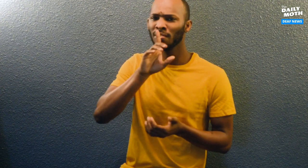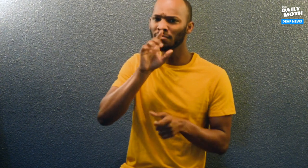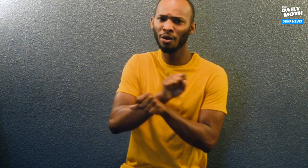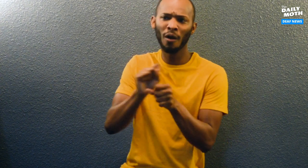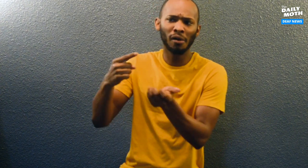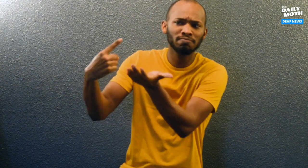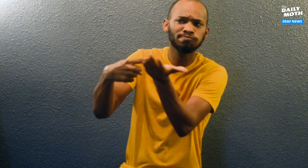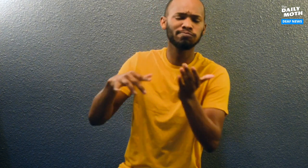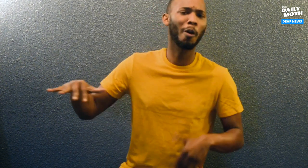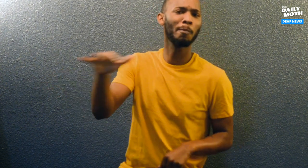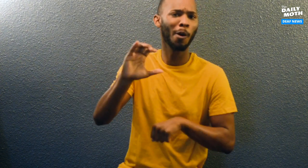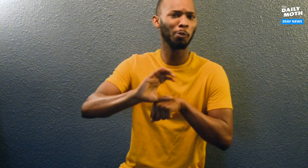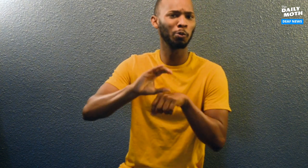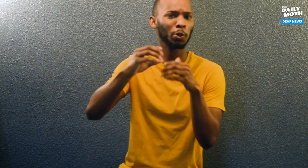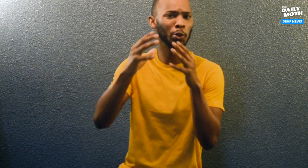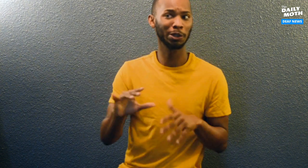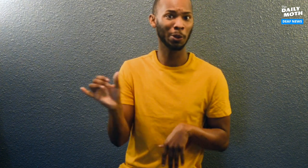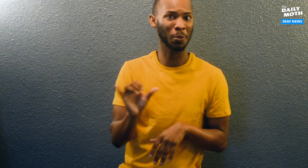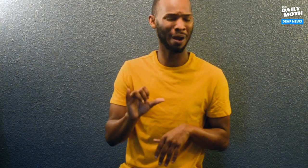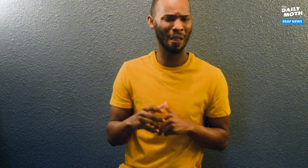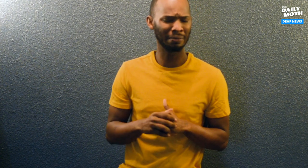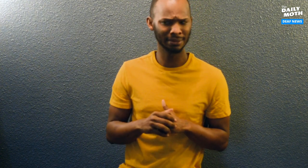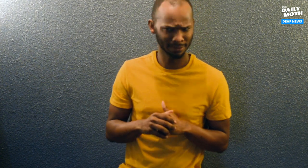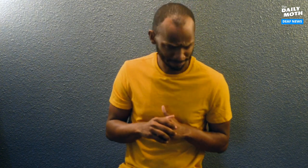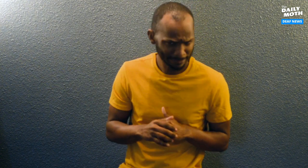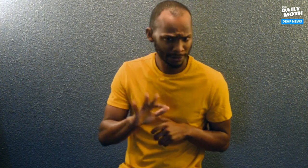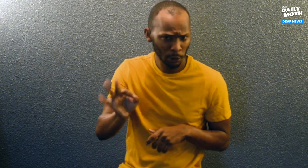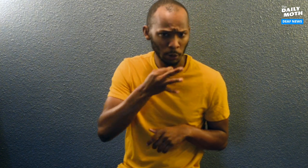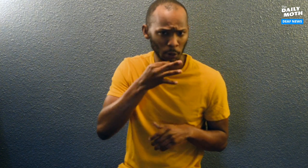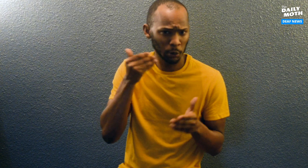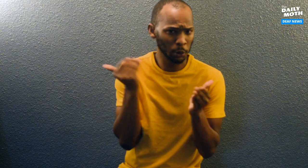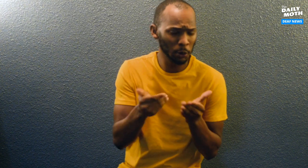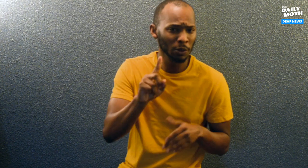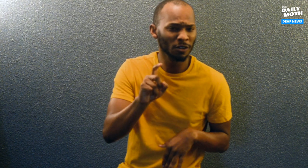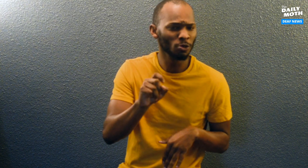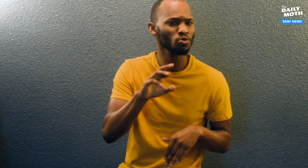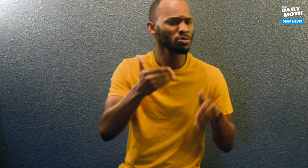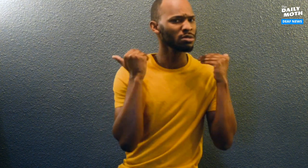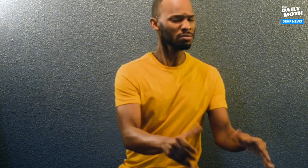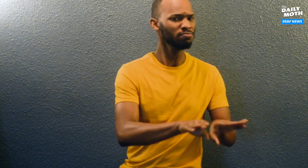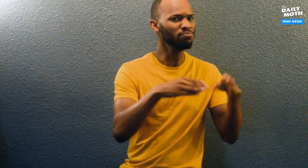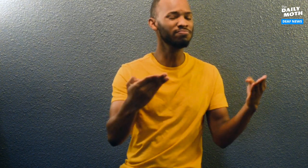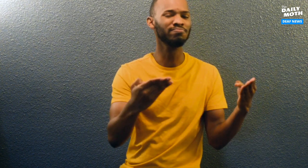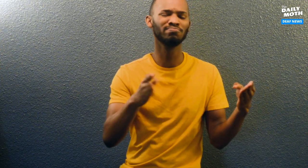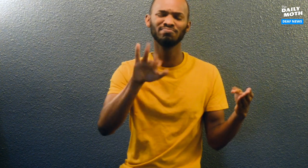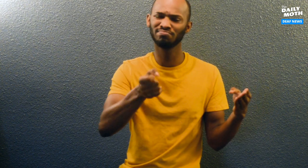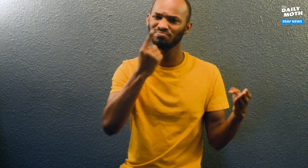This is being discussed among churches, as well. How soon? Should we go ahead and open?